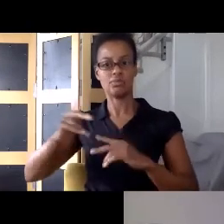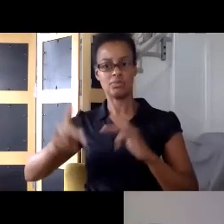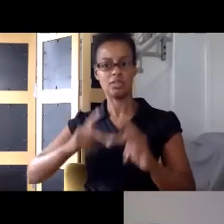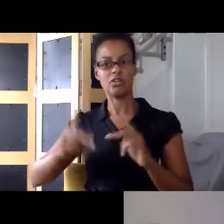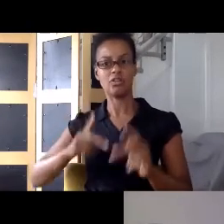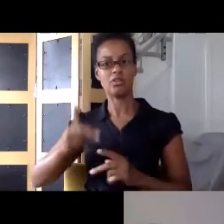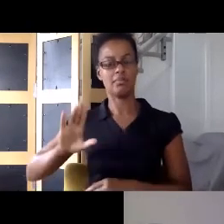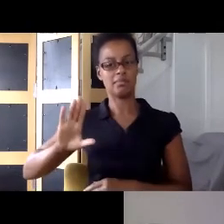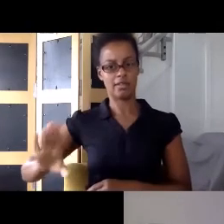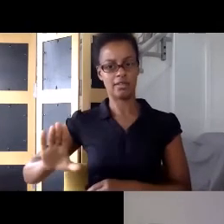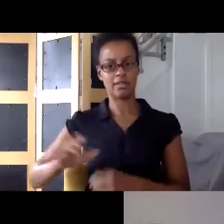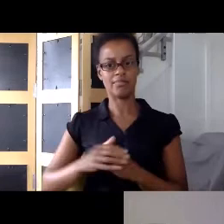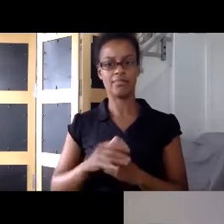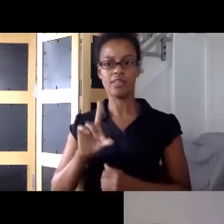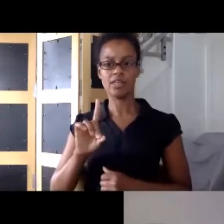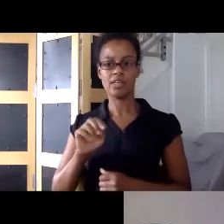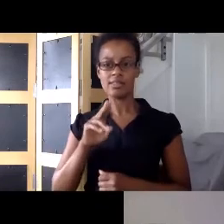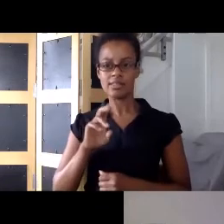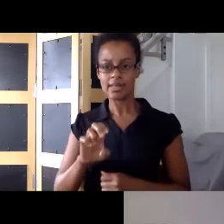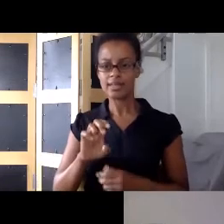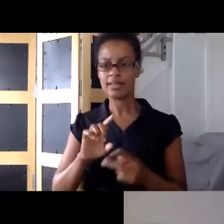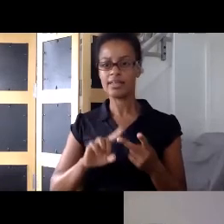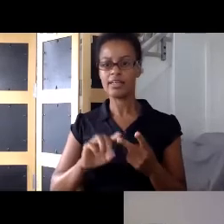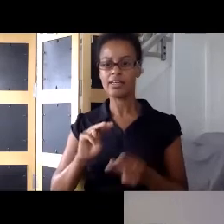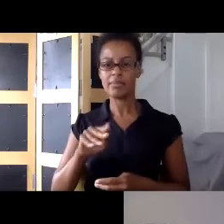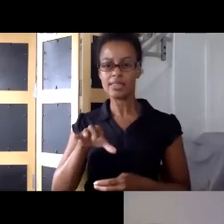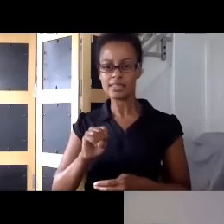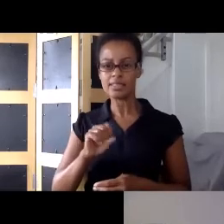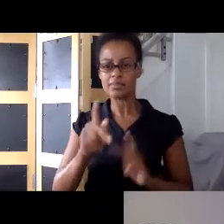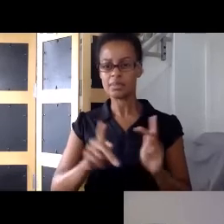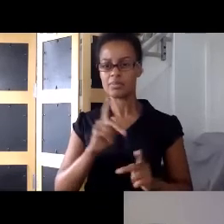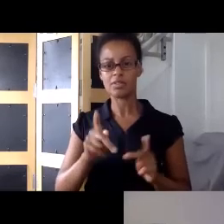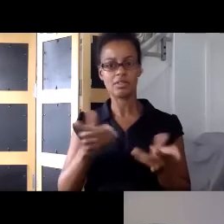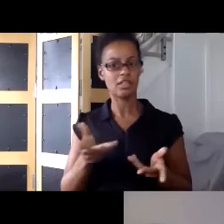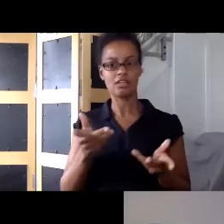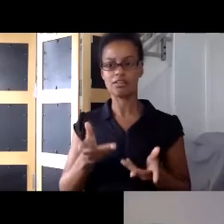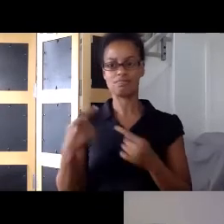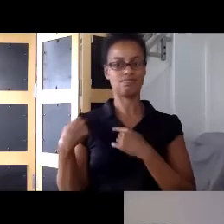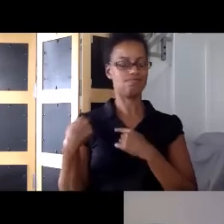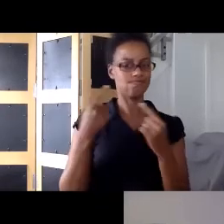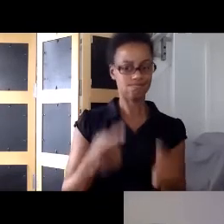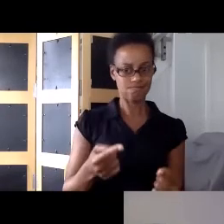established. The languages, cultures, traditions, civil laws that the First Nations Metis and